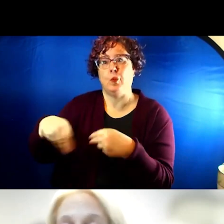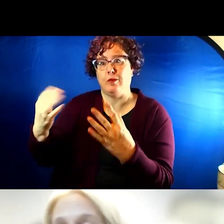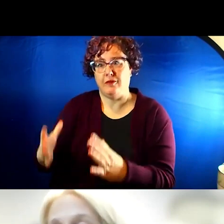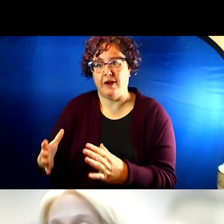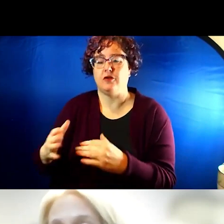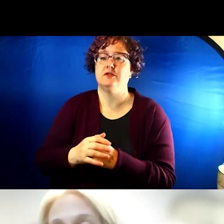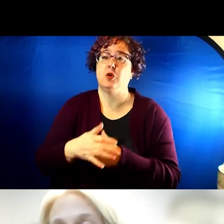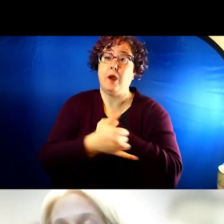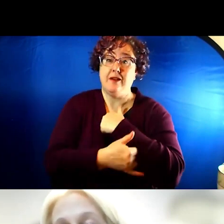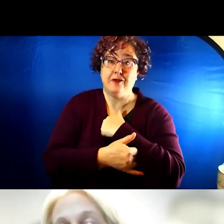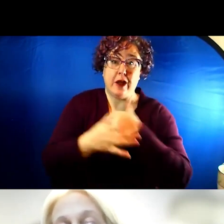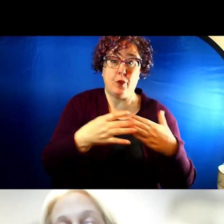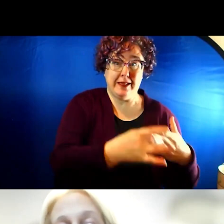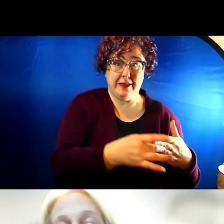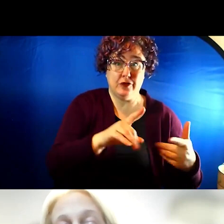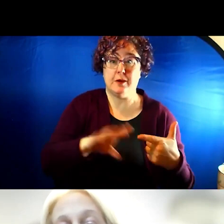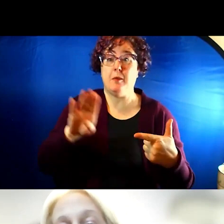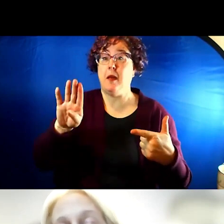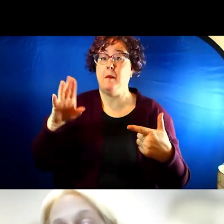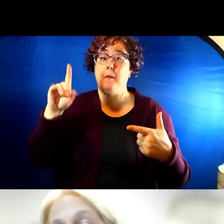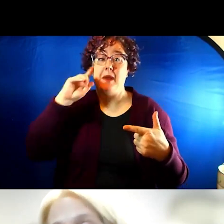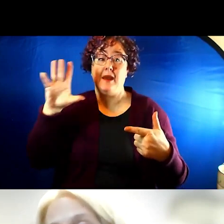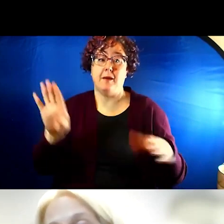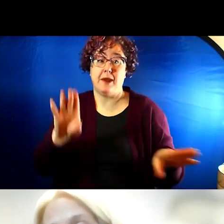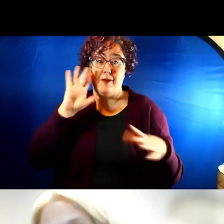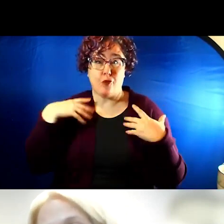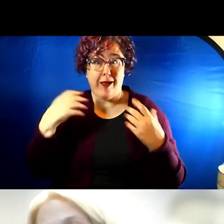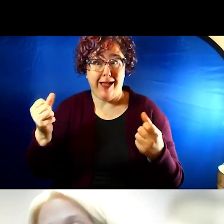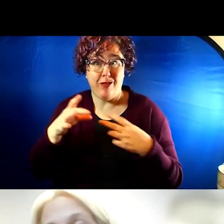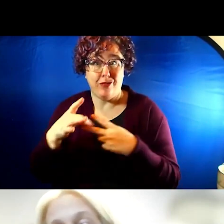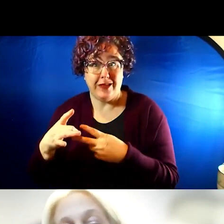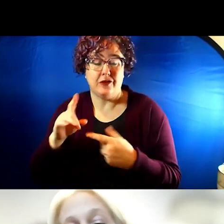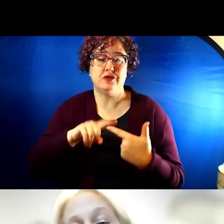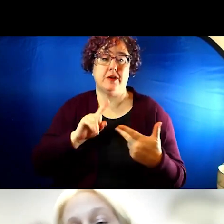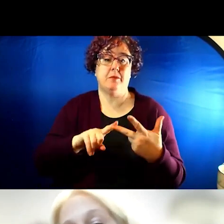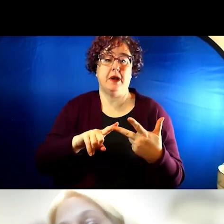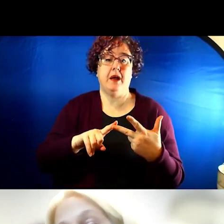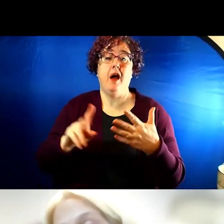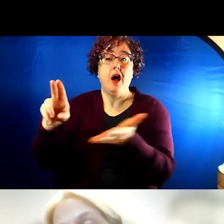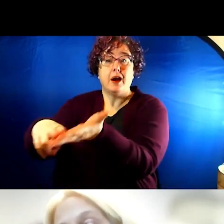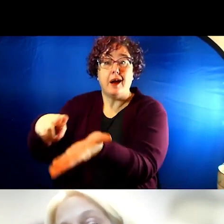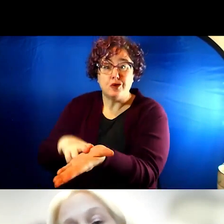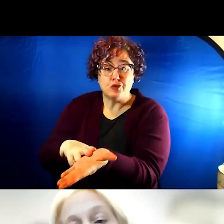SO WE HAVE COUNTY LEADERSHIP, PRIMARY CONTRACTORS WHO THEN THE PROVIDERS.